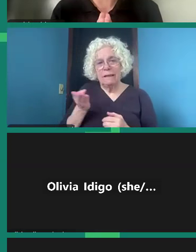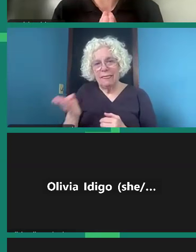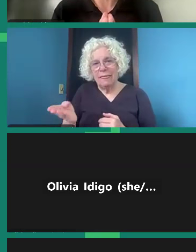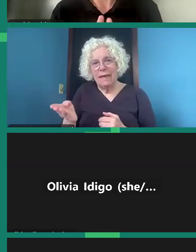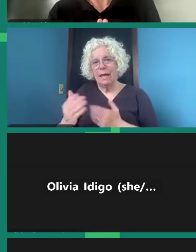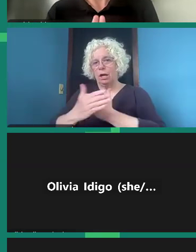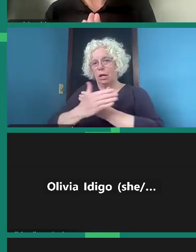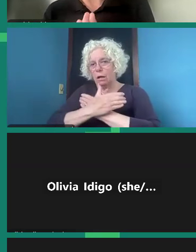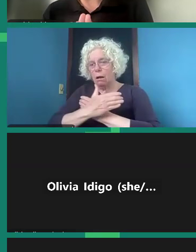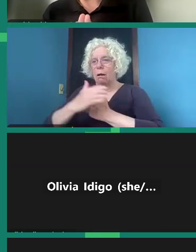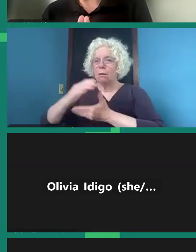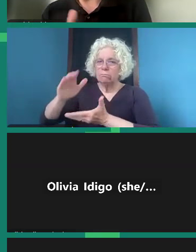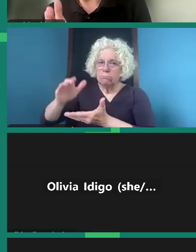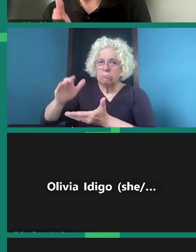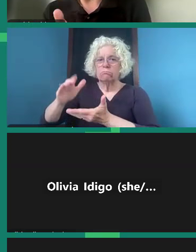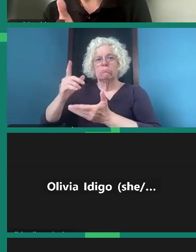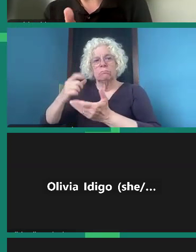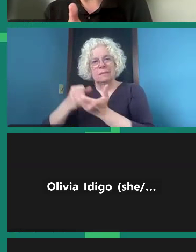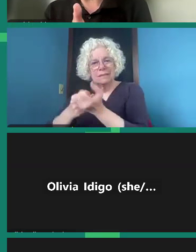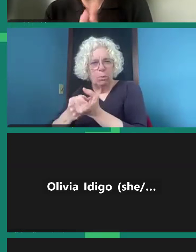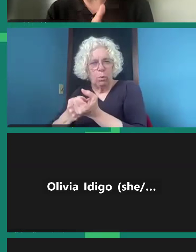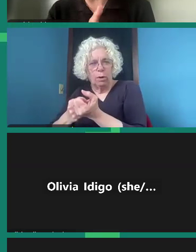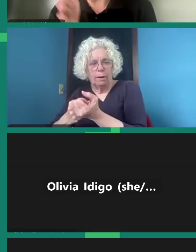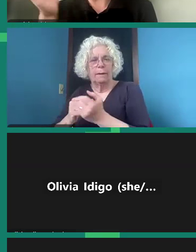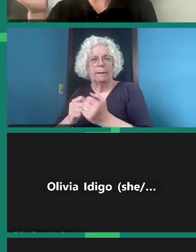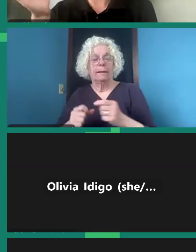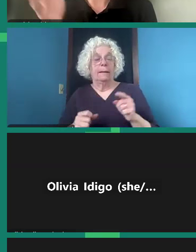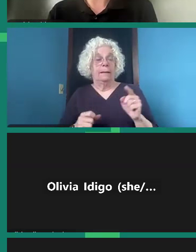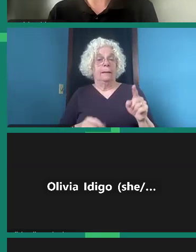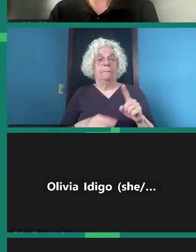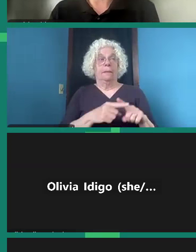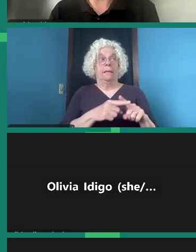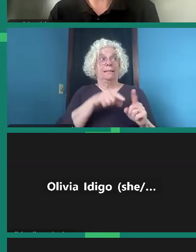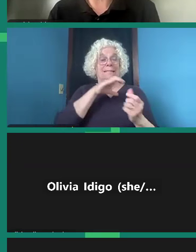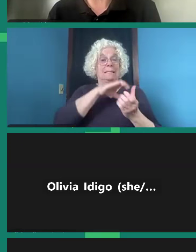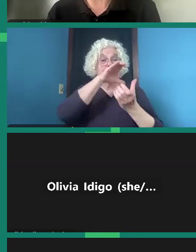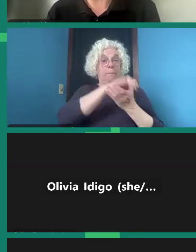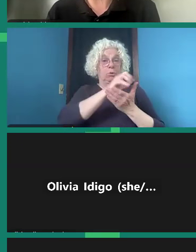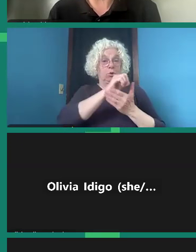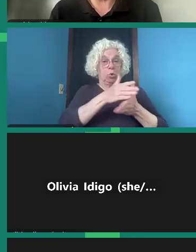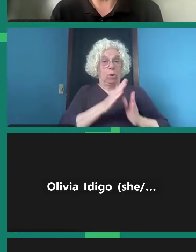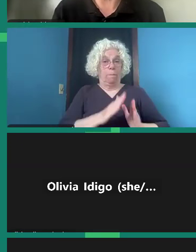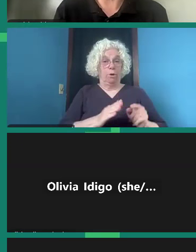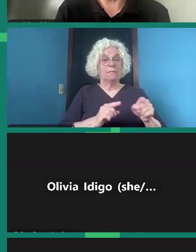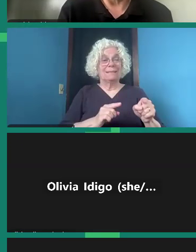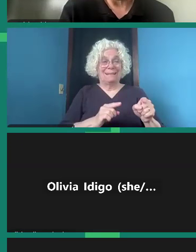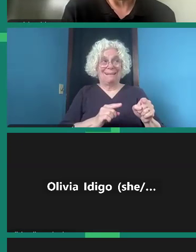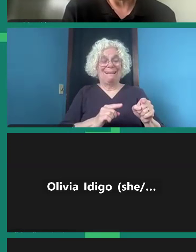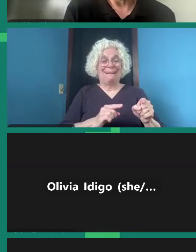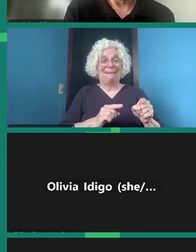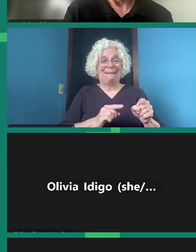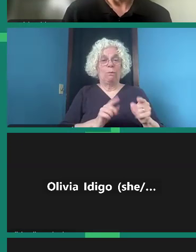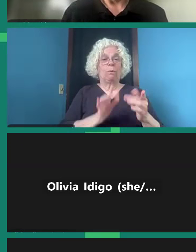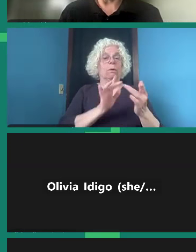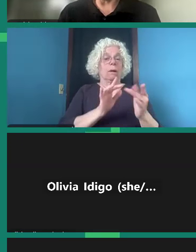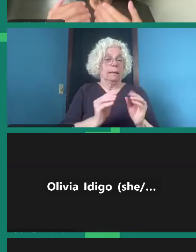But we also saw that it's our spouses and partners who are turning more for the future to therapists and counselors.